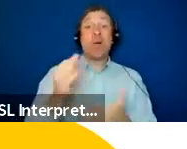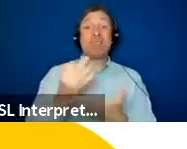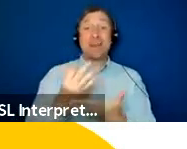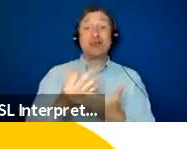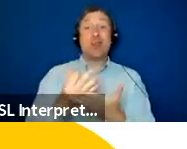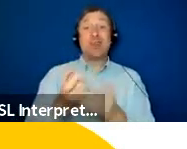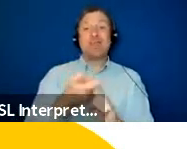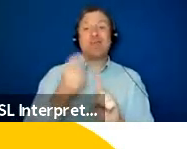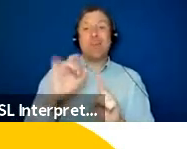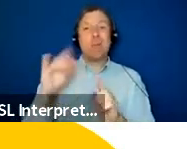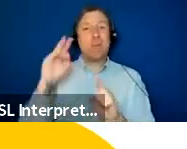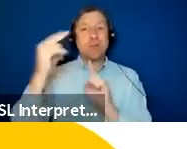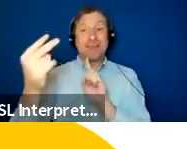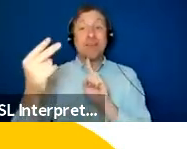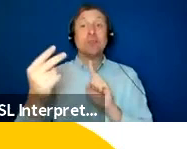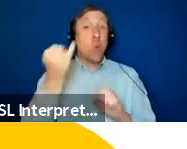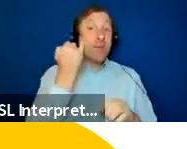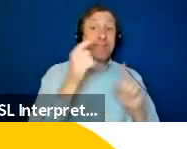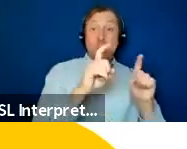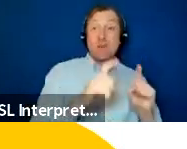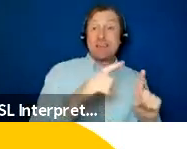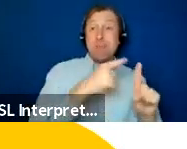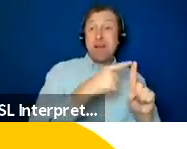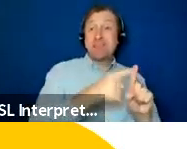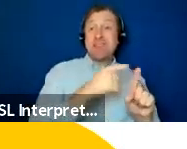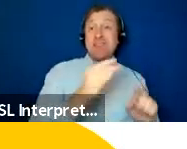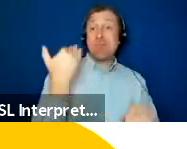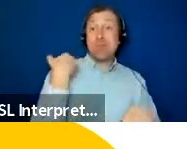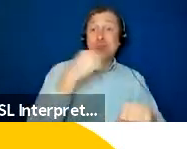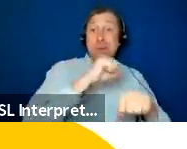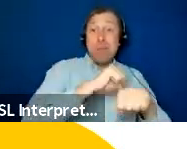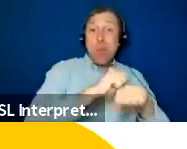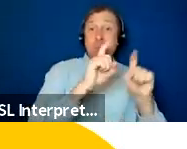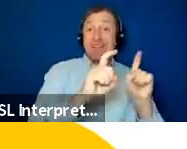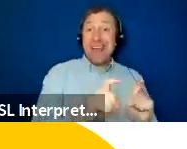But if you do test positive for COVID in one of the, either the preemployment test or the,